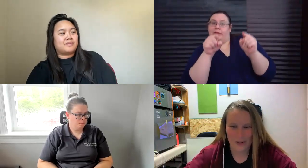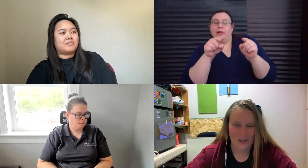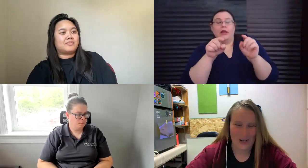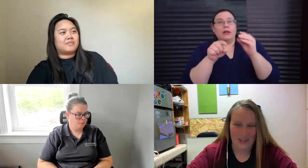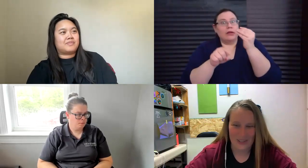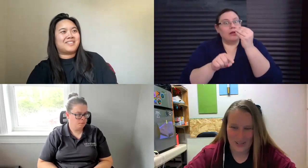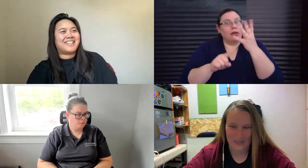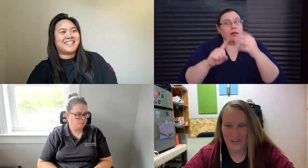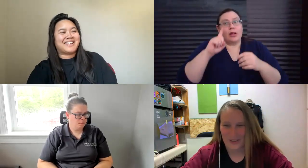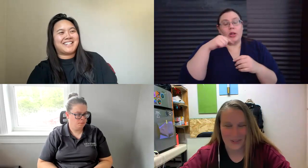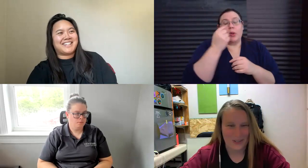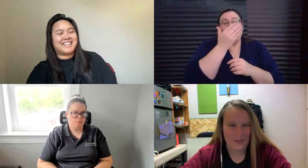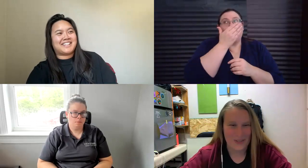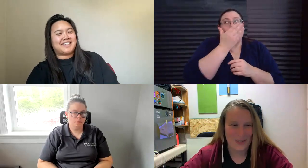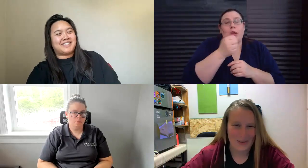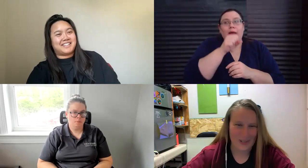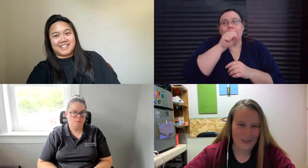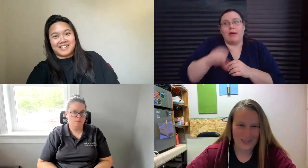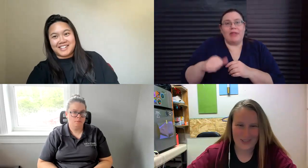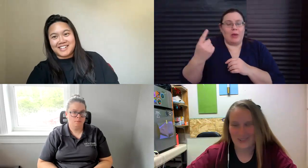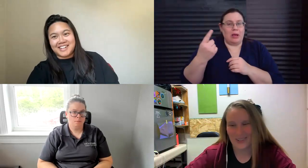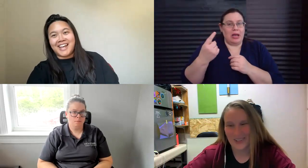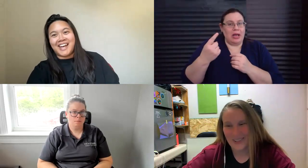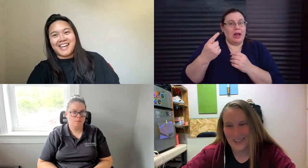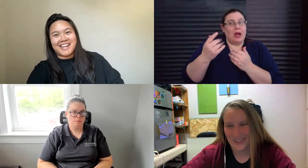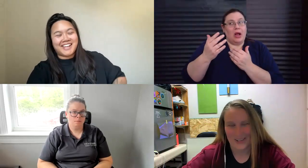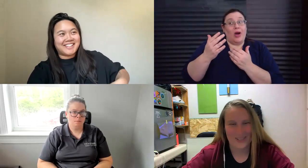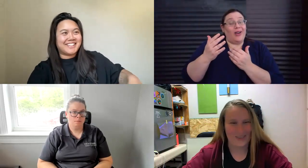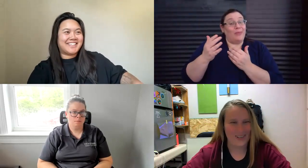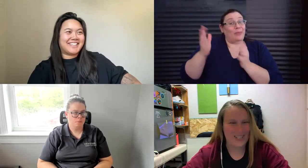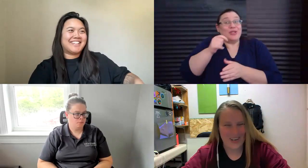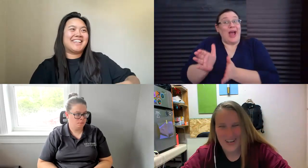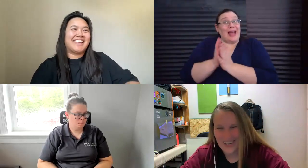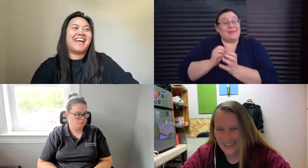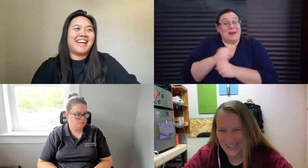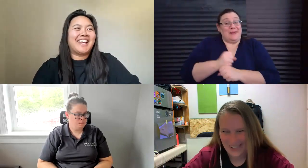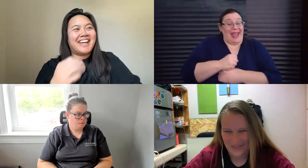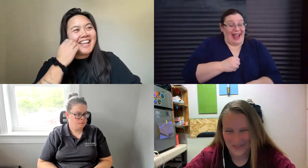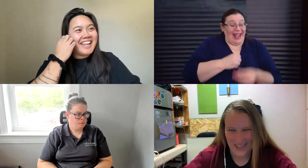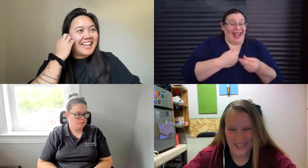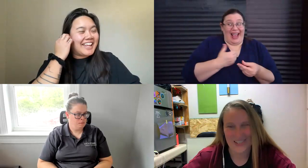I loved that one. I almost didn't want to give to it the customer.